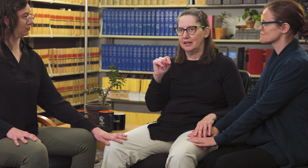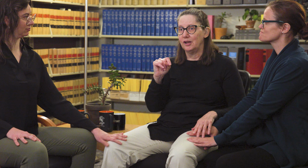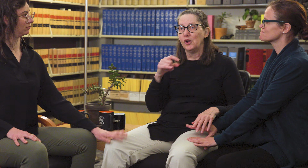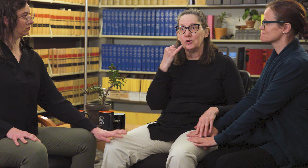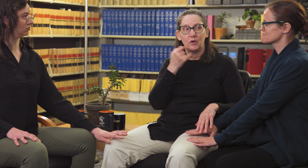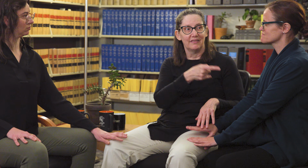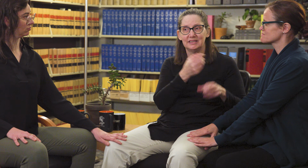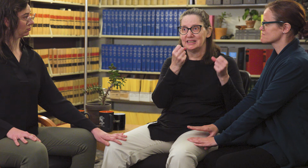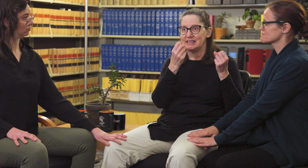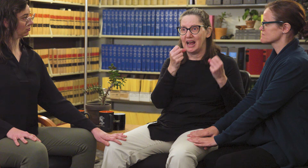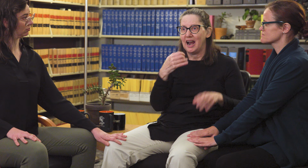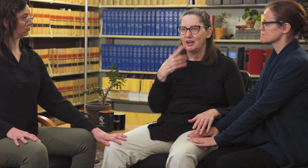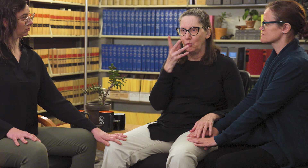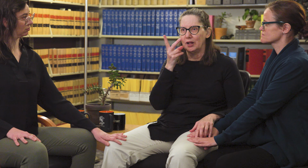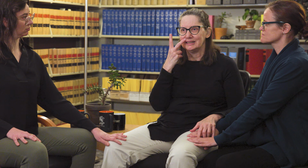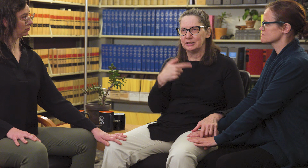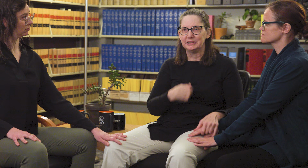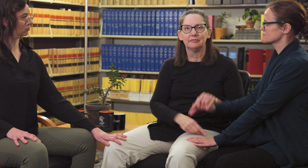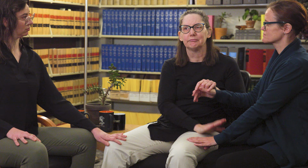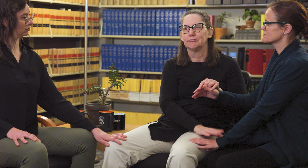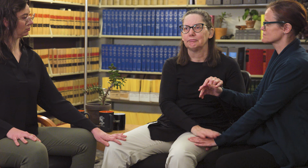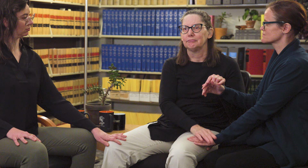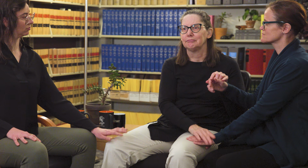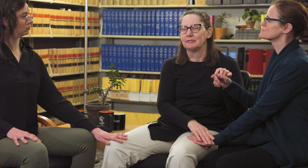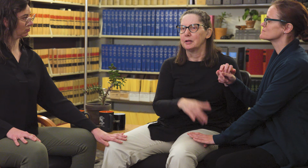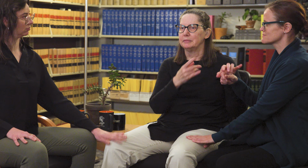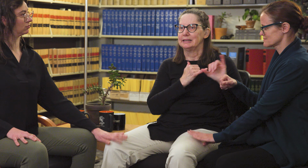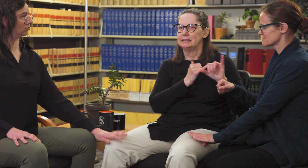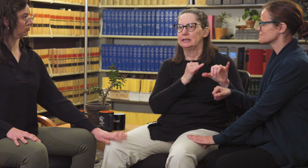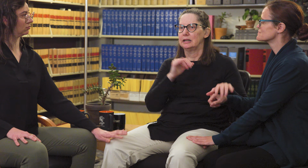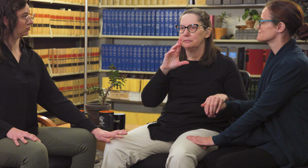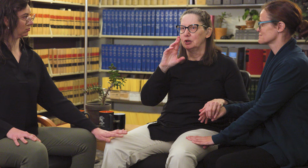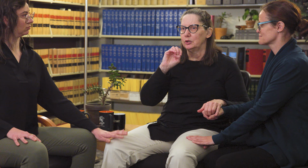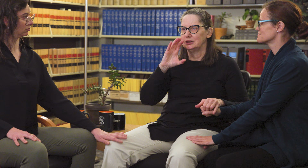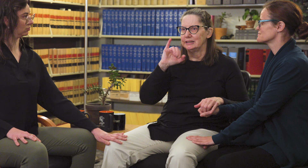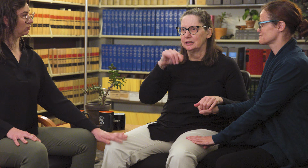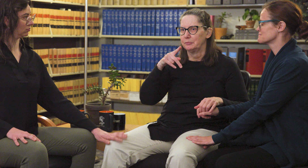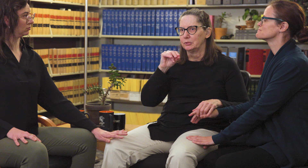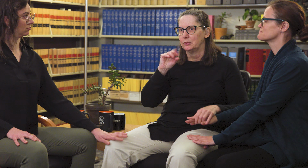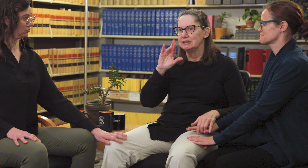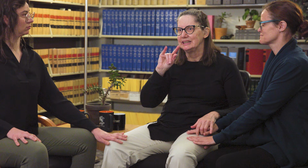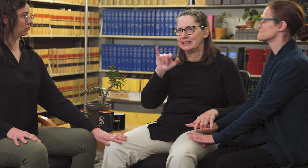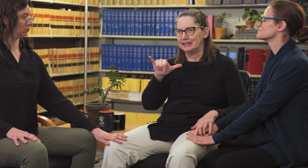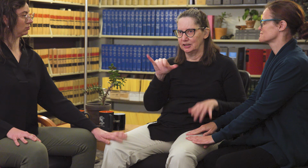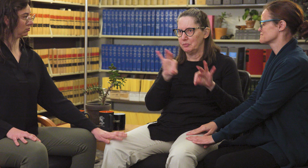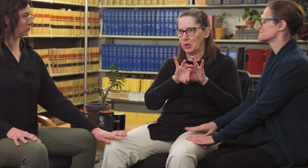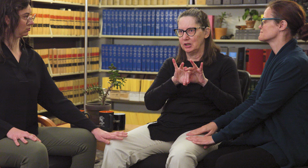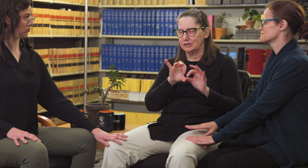And then if she signs to me, you’ll notice me tapping on her knee too because that reciprocity is important.